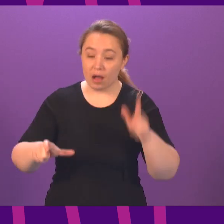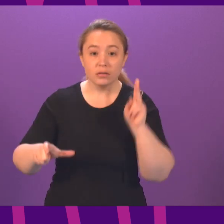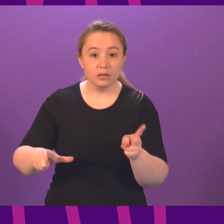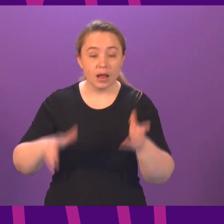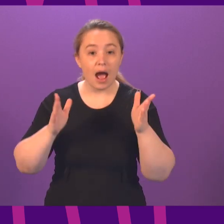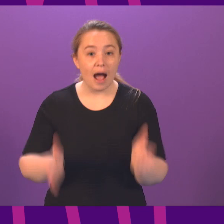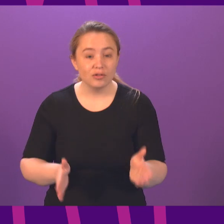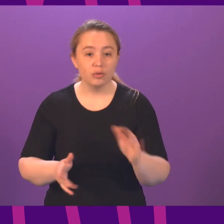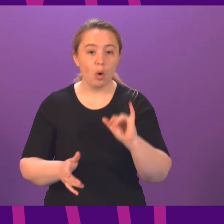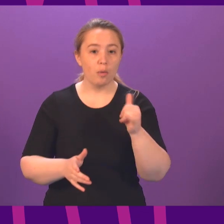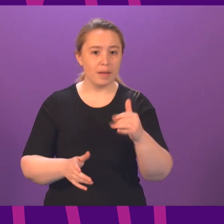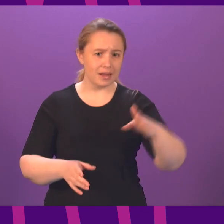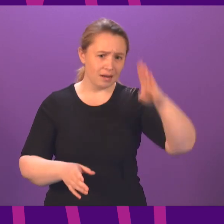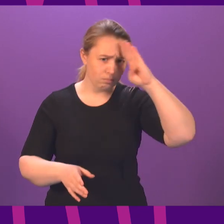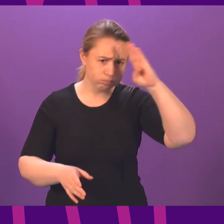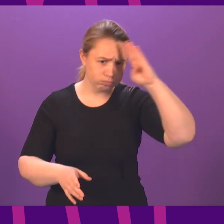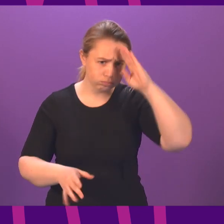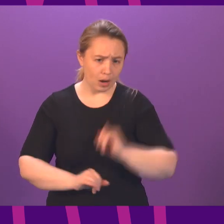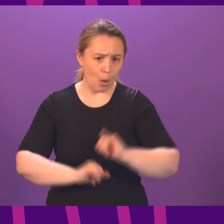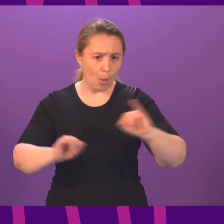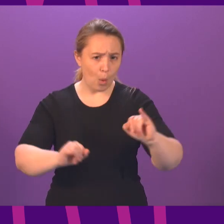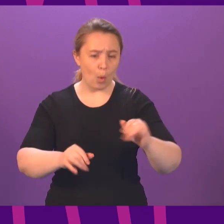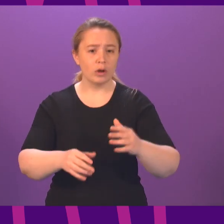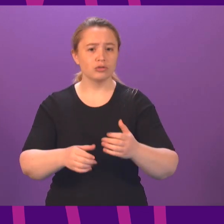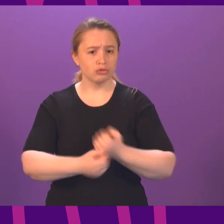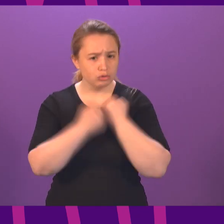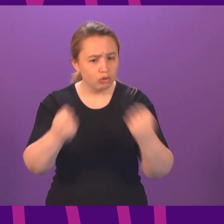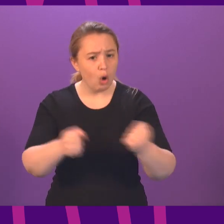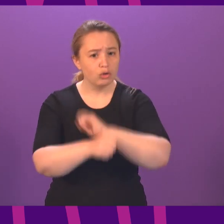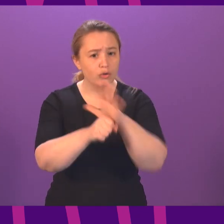they might undermine the efficacy of the vaccines that we have at our disposal right now. That